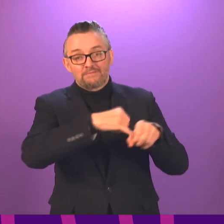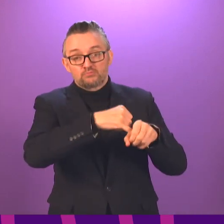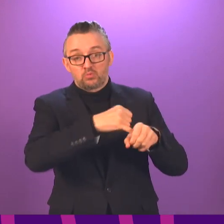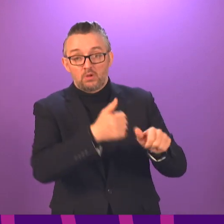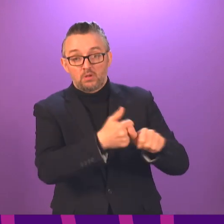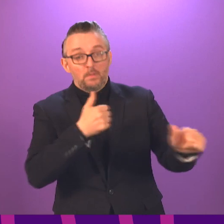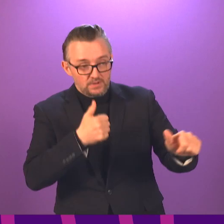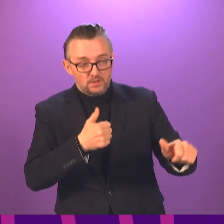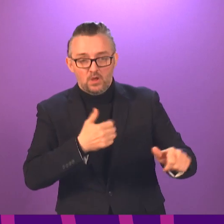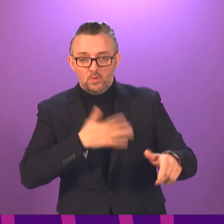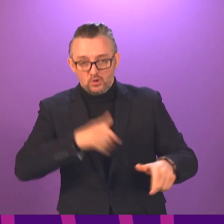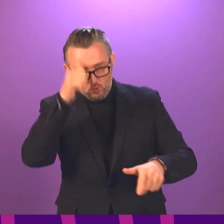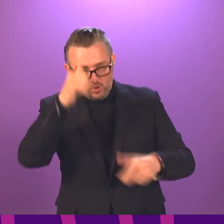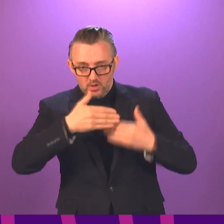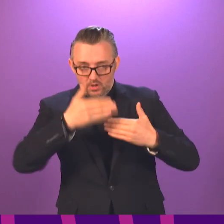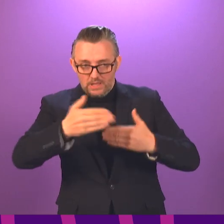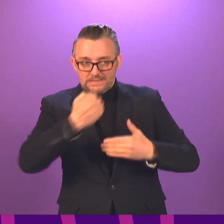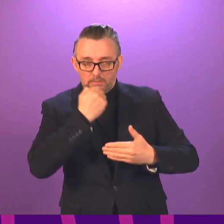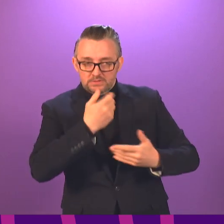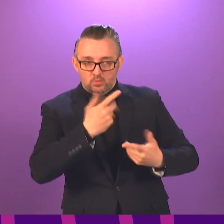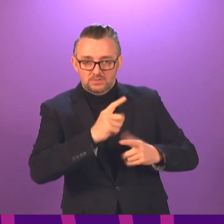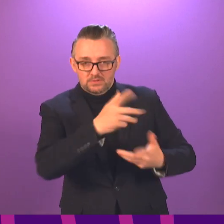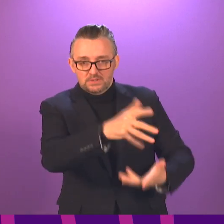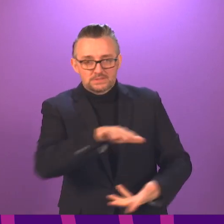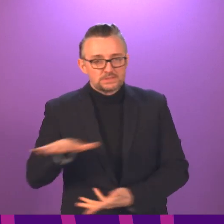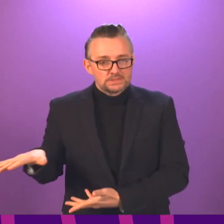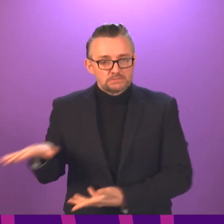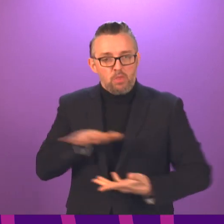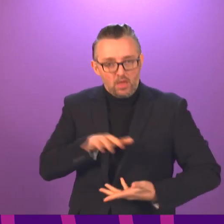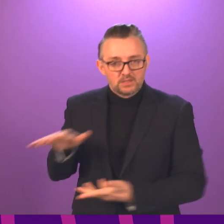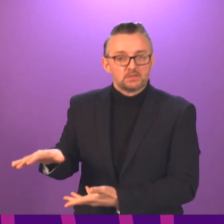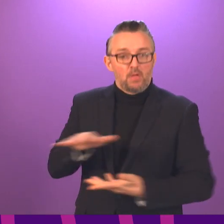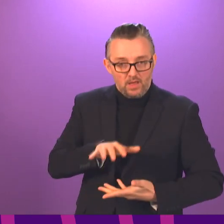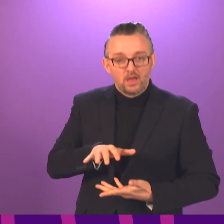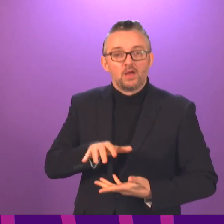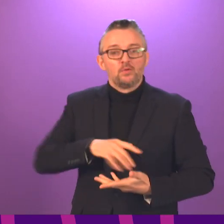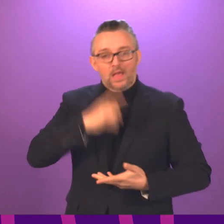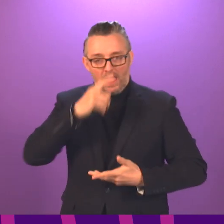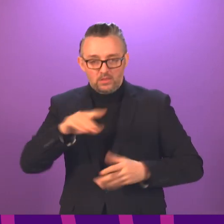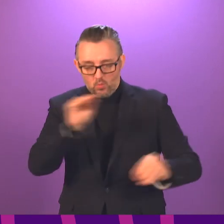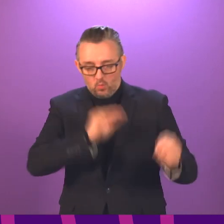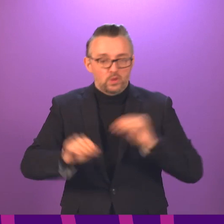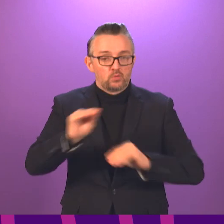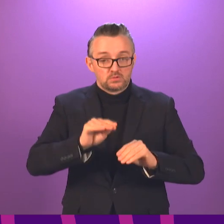long term a line of sight on their manufacturing and supply prospects as we can. We will vaccinate